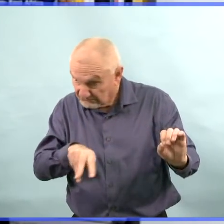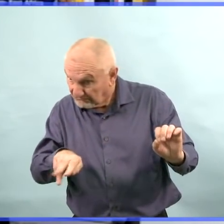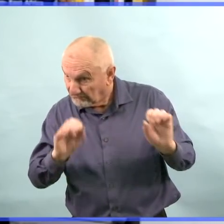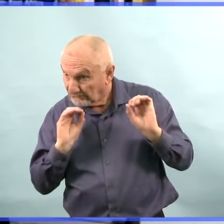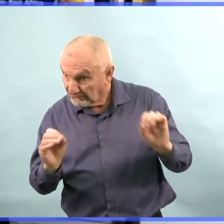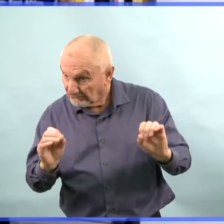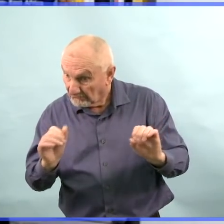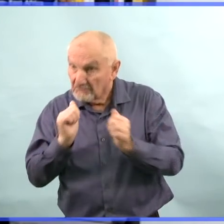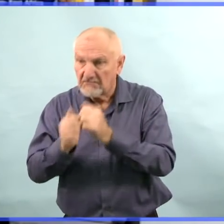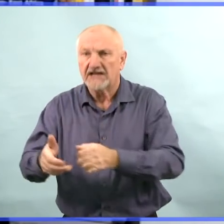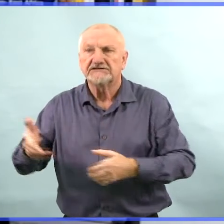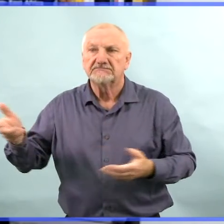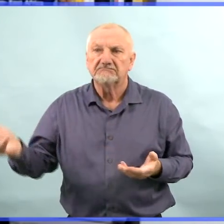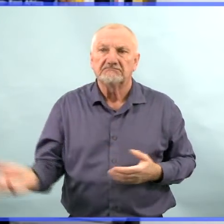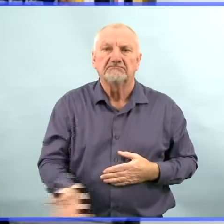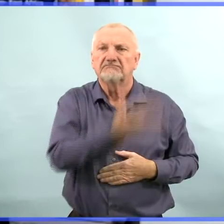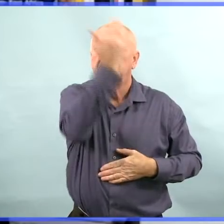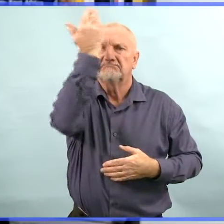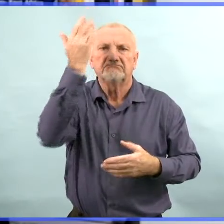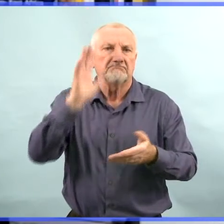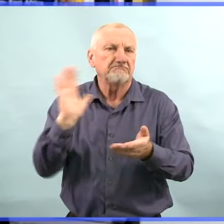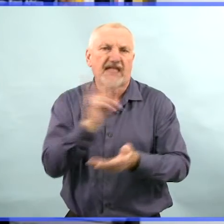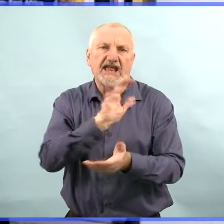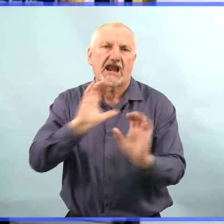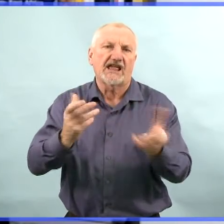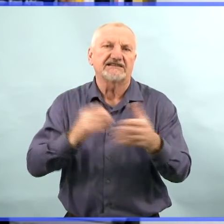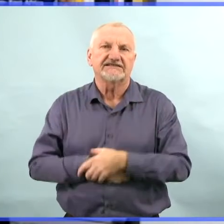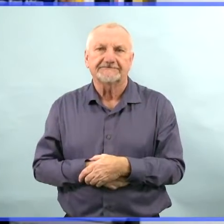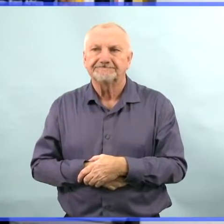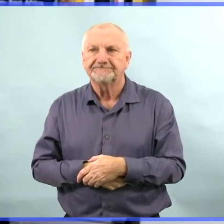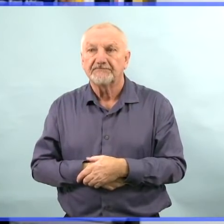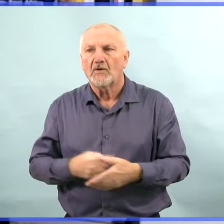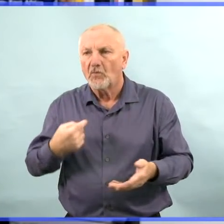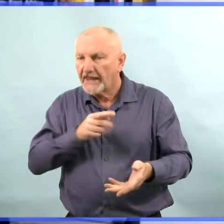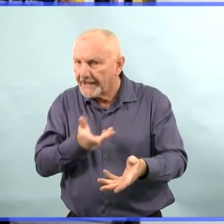so we're working with the schools to make sure that this is comfortable for the kids